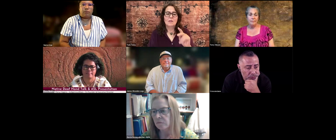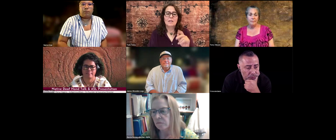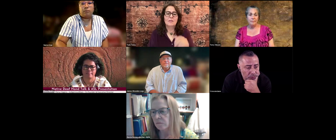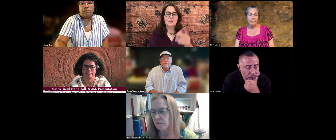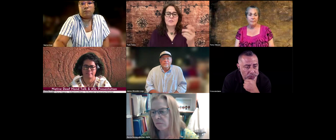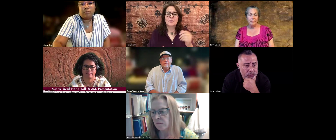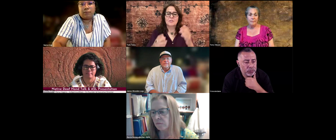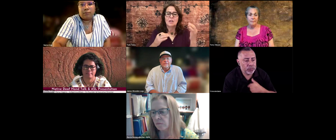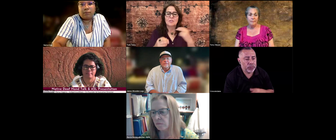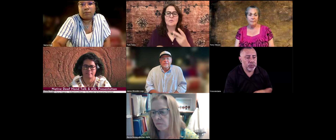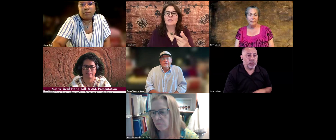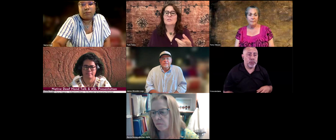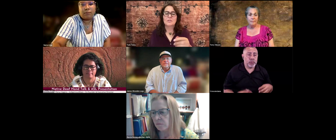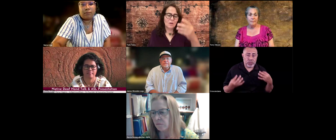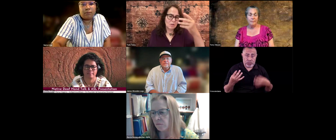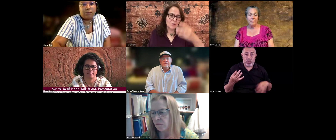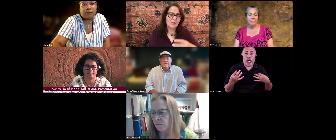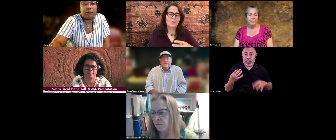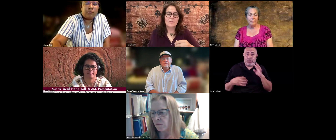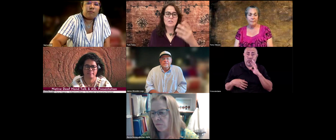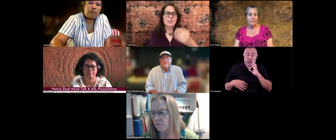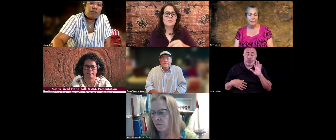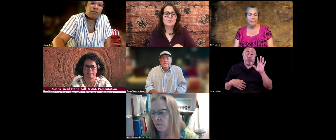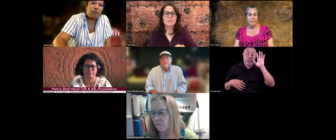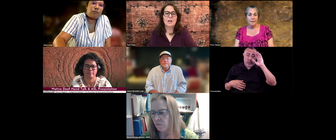Okay, there's this is Tash's voice. There's a whole slew of questions.